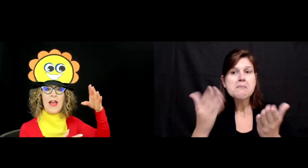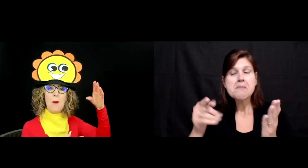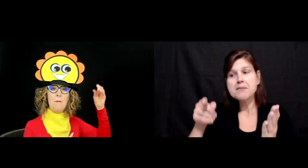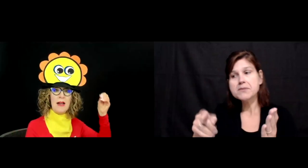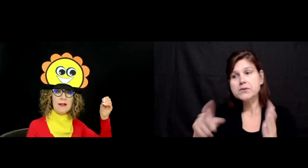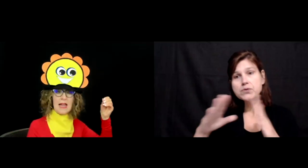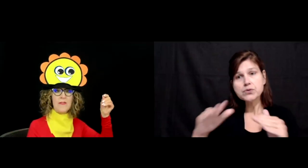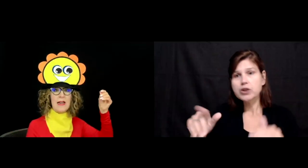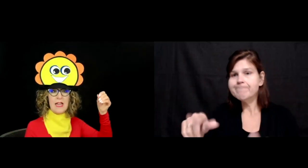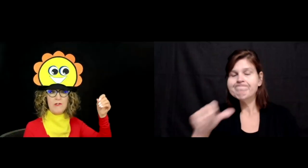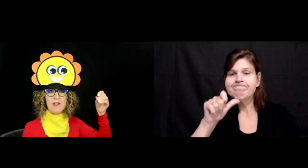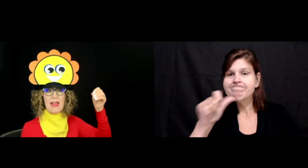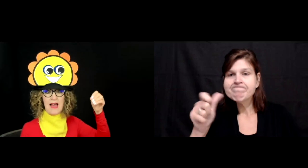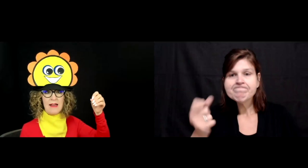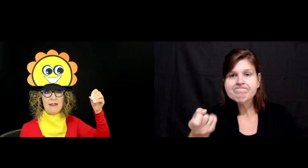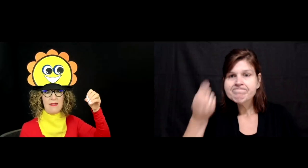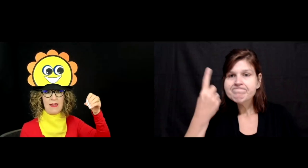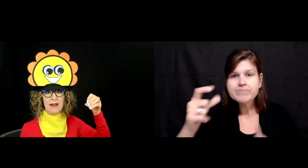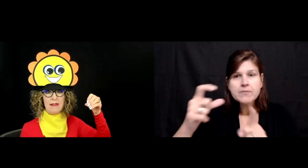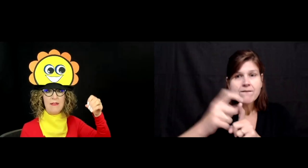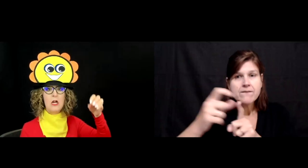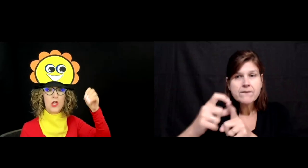they are building the literacy access skills